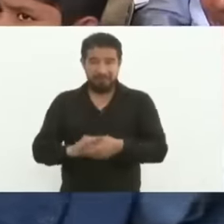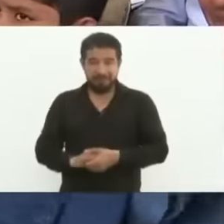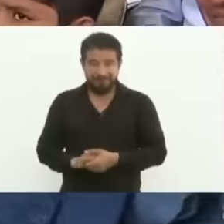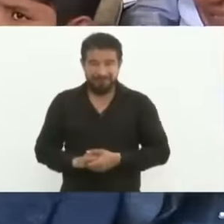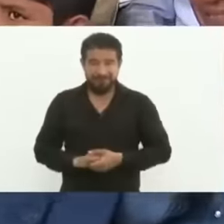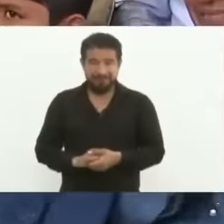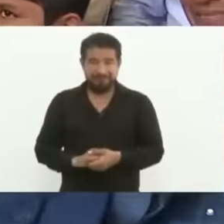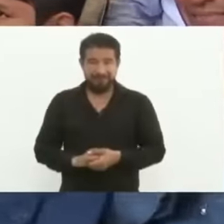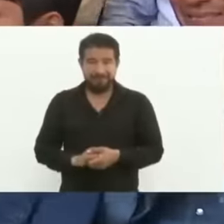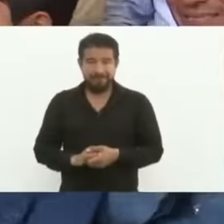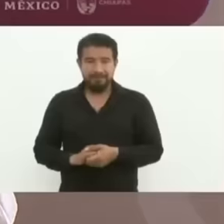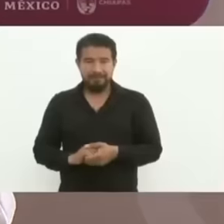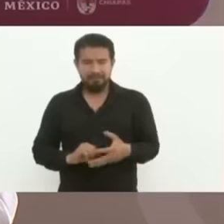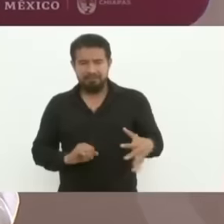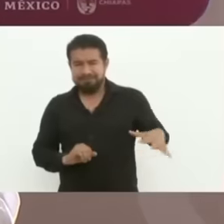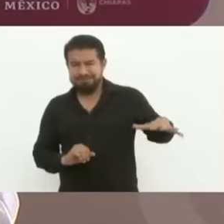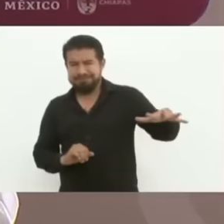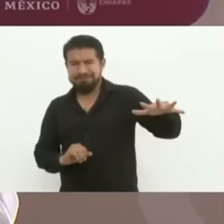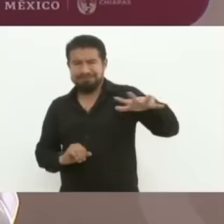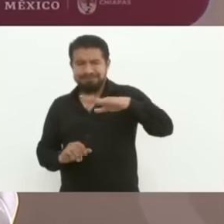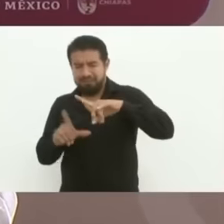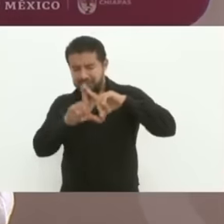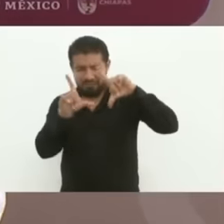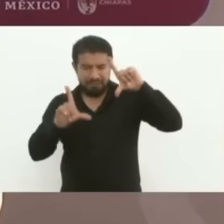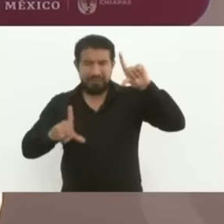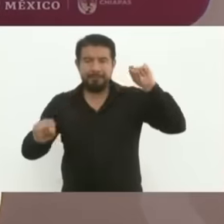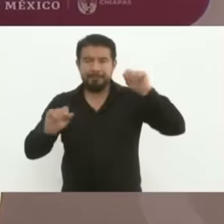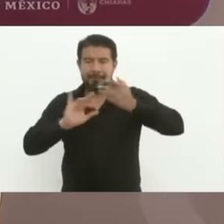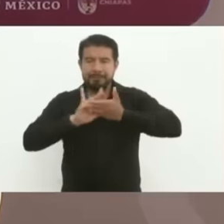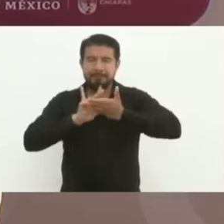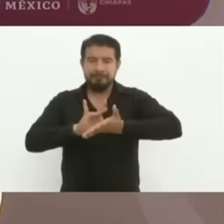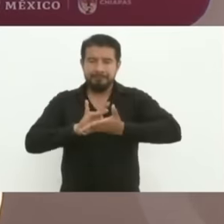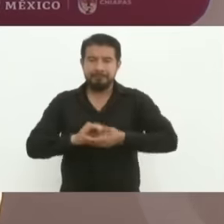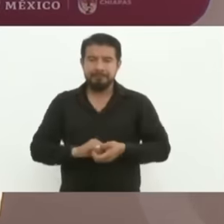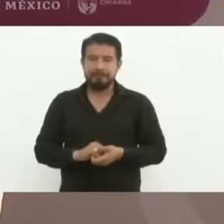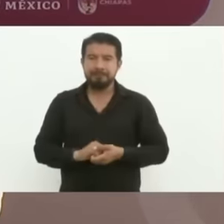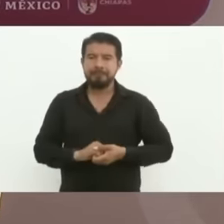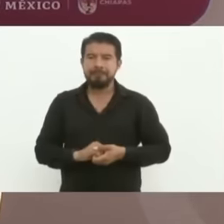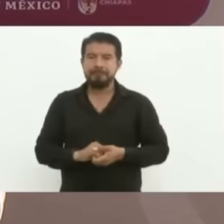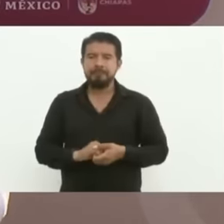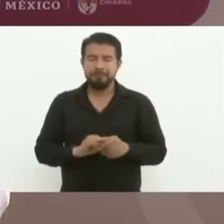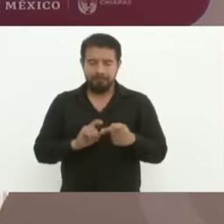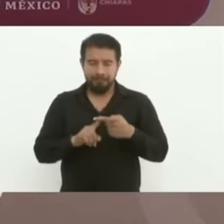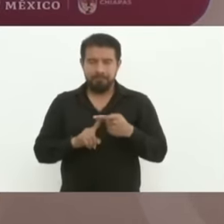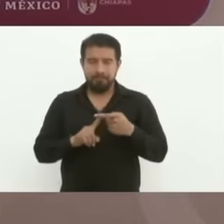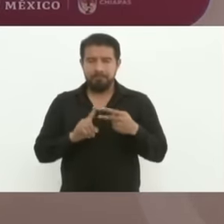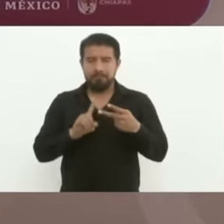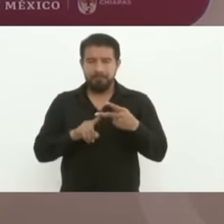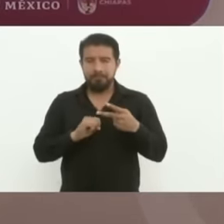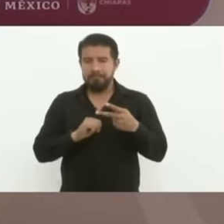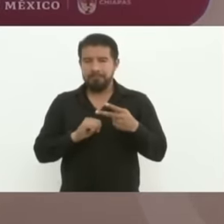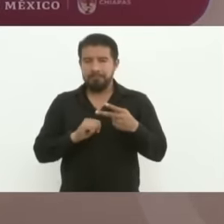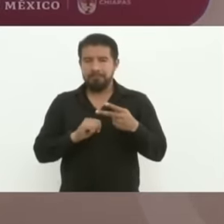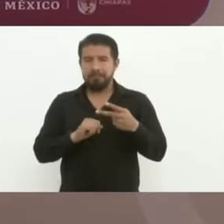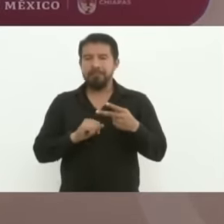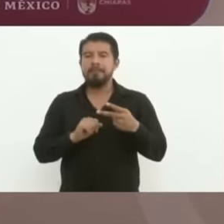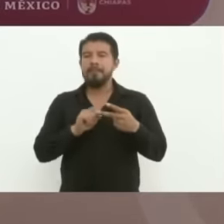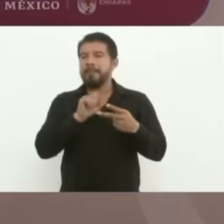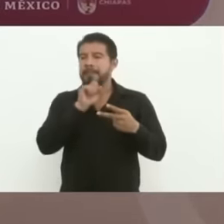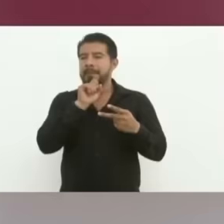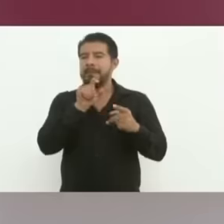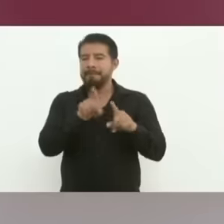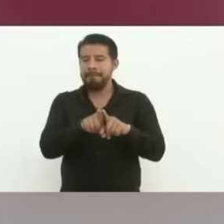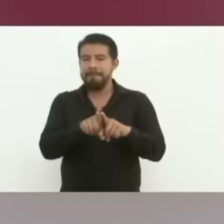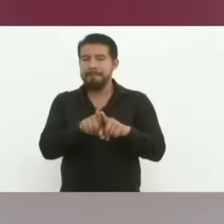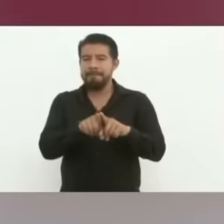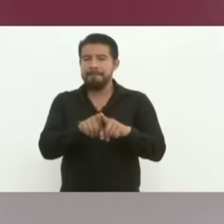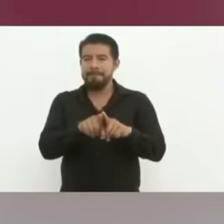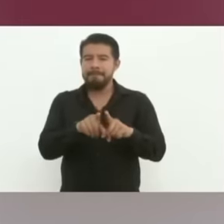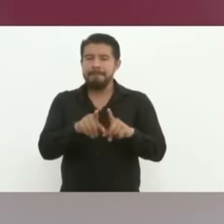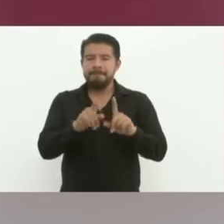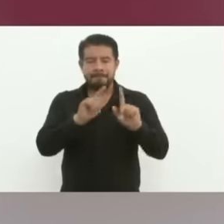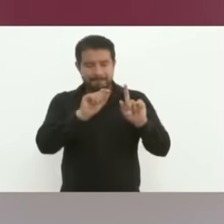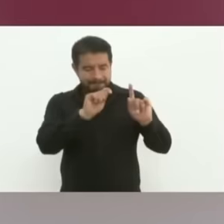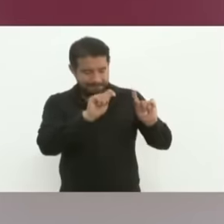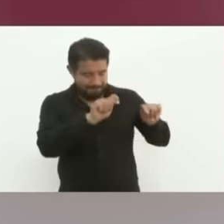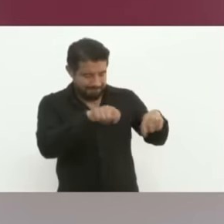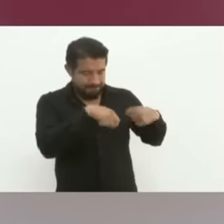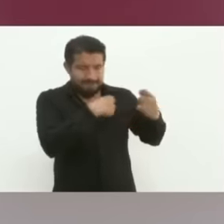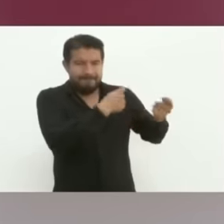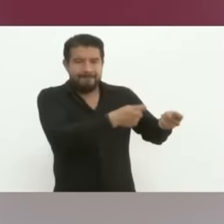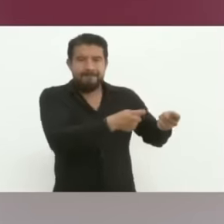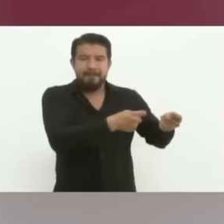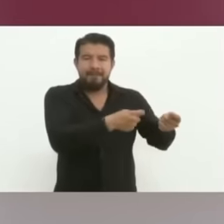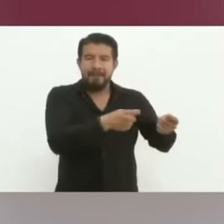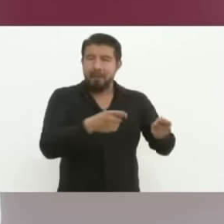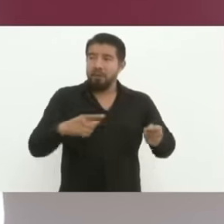the entire town of Mexico and that is the other thing that this remains in good hands, the government,